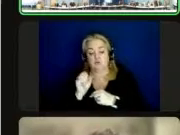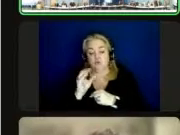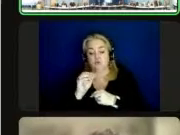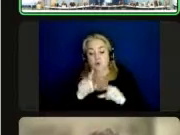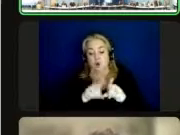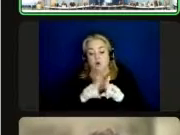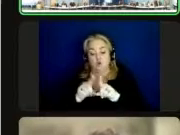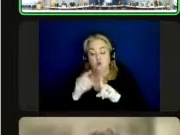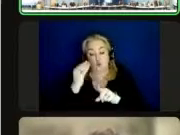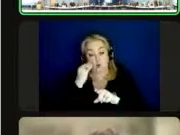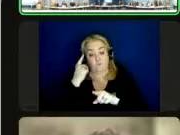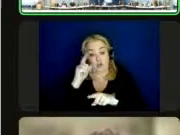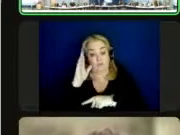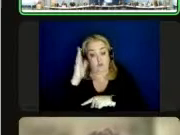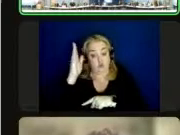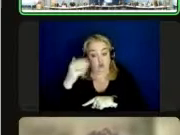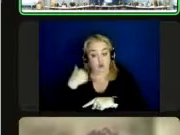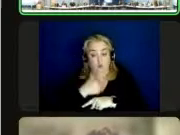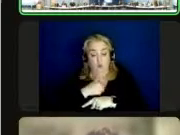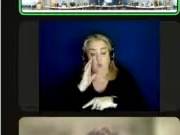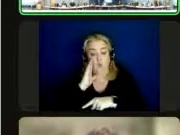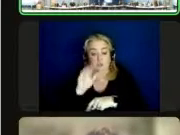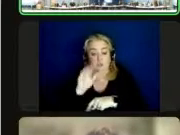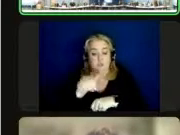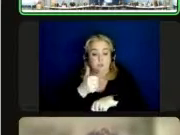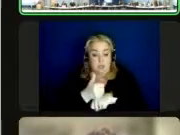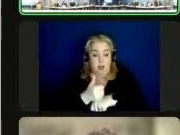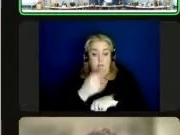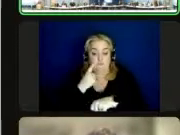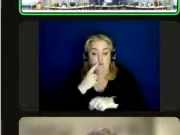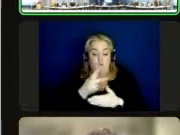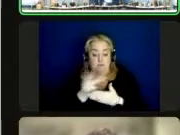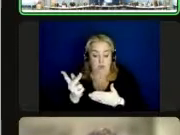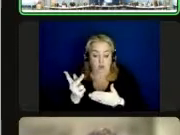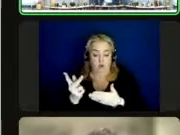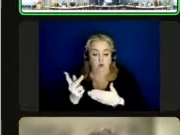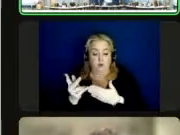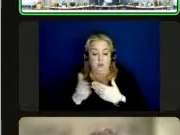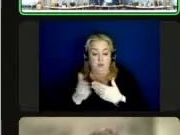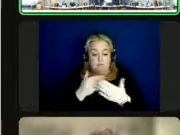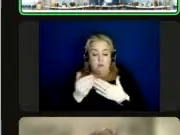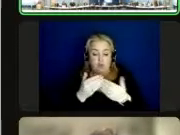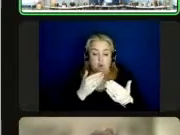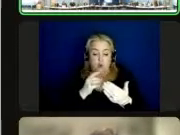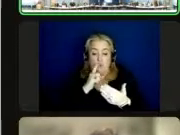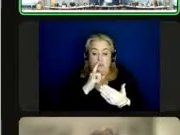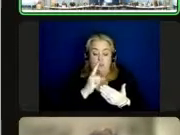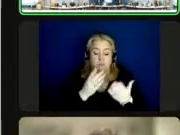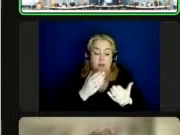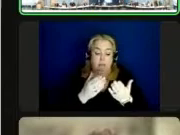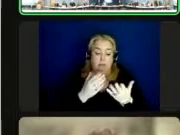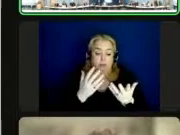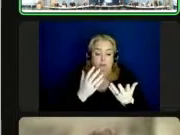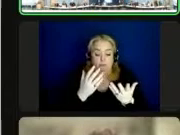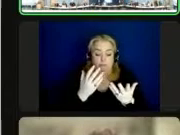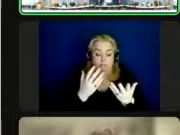STREETS. YEAH. TH THIS GAS TAX SO IT JUT